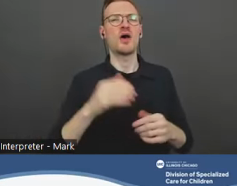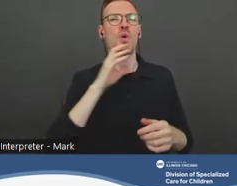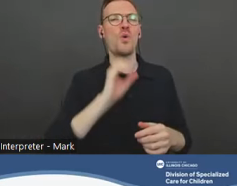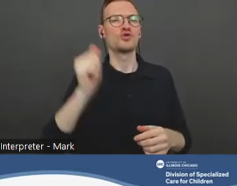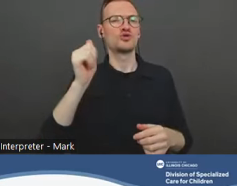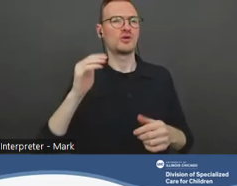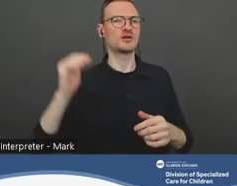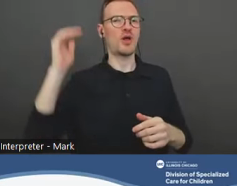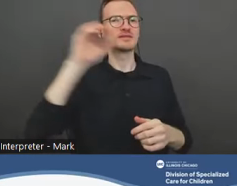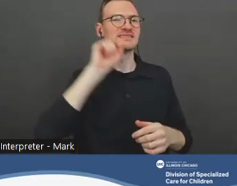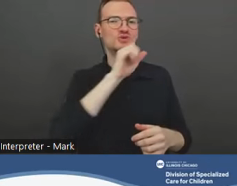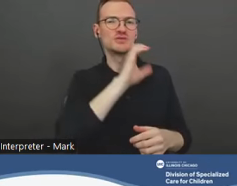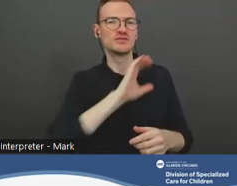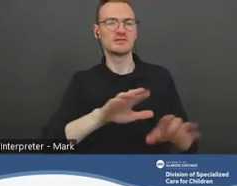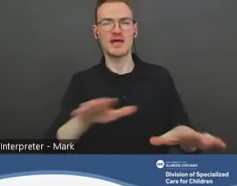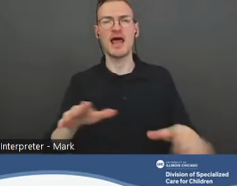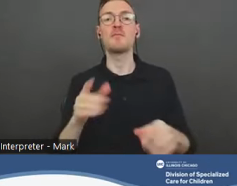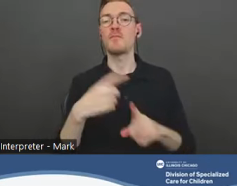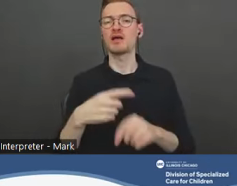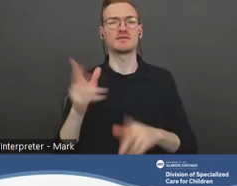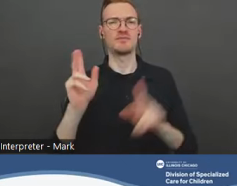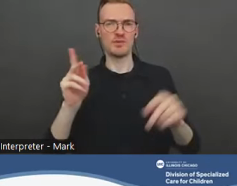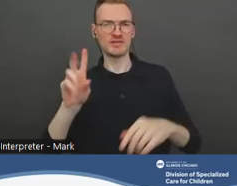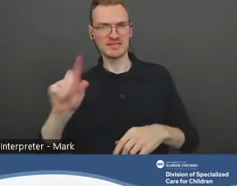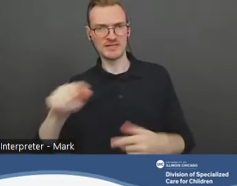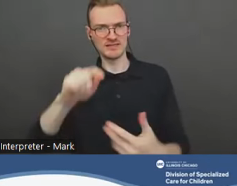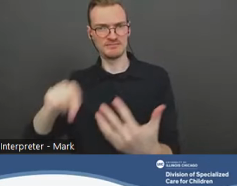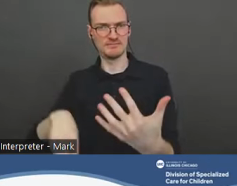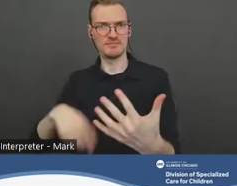It is important to know that you can apply for Medicaid at any time, unlike